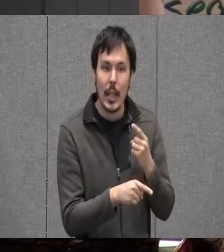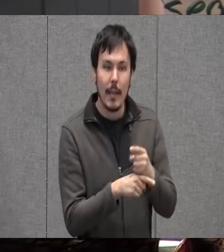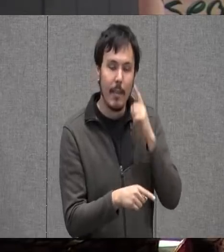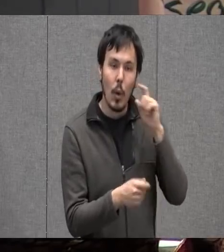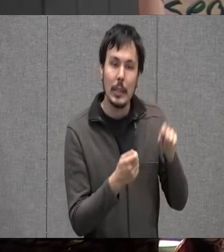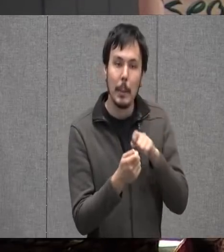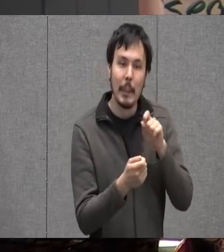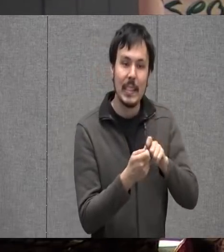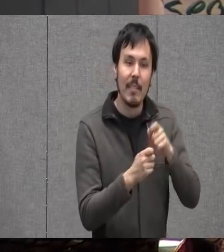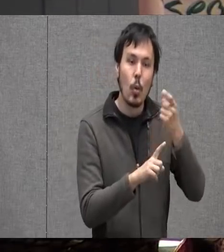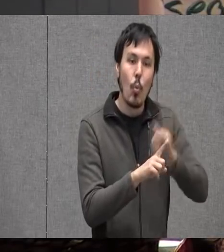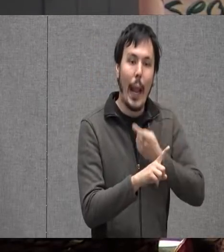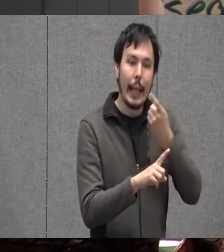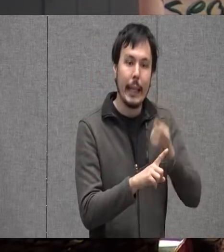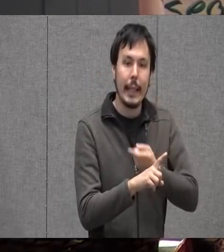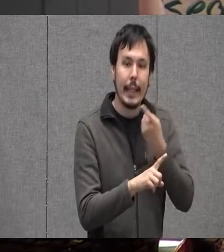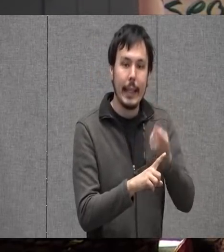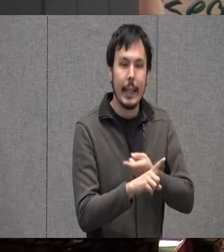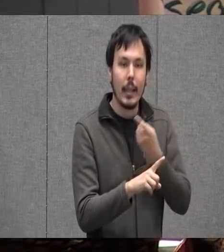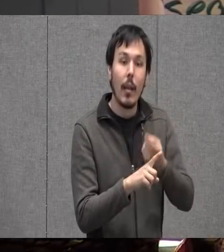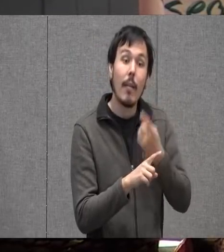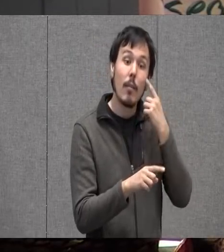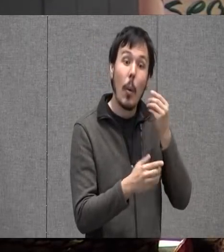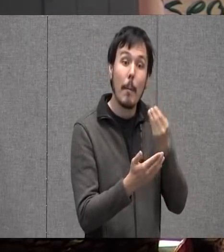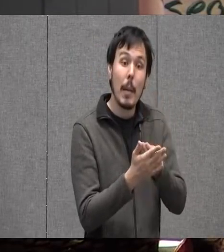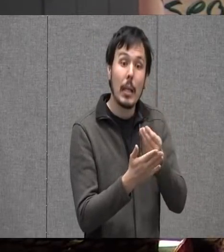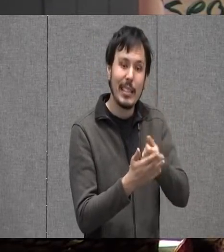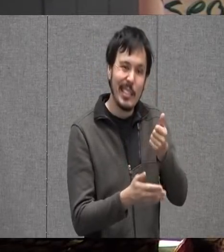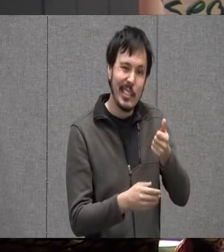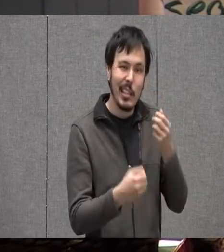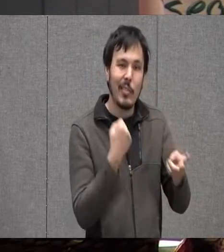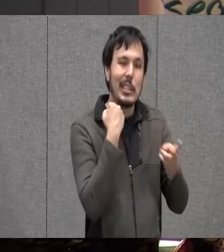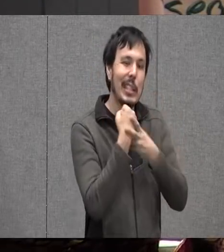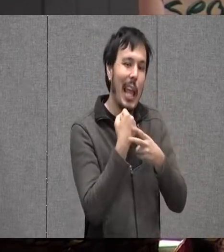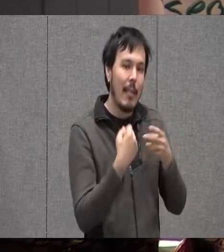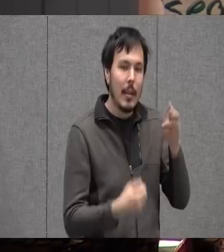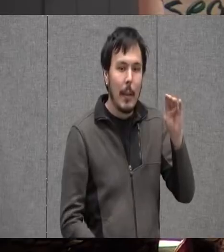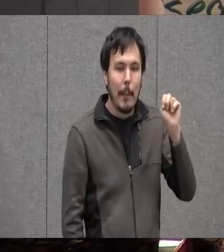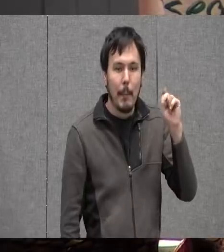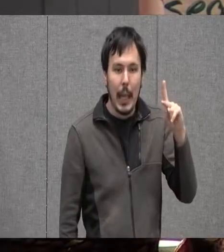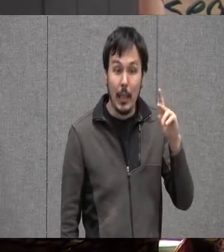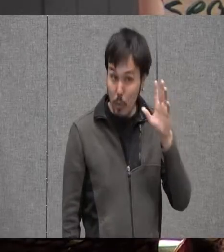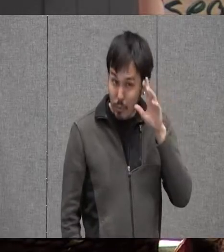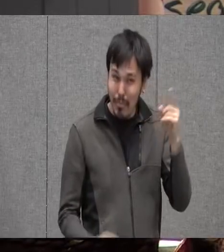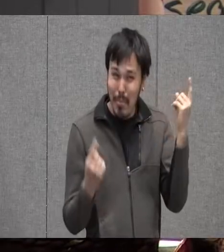for money that is saved in a bank. We're going to think a little more about interest now